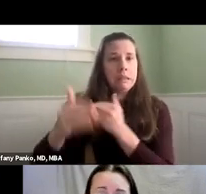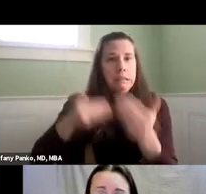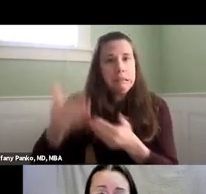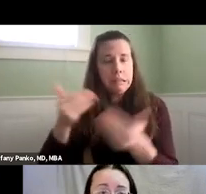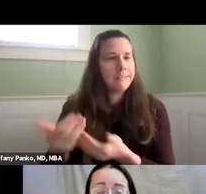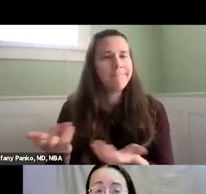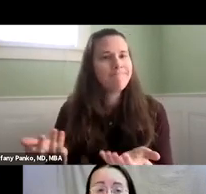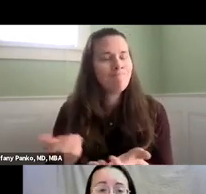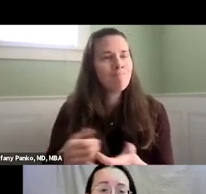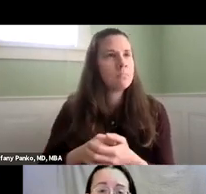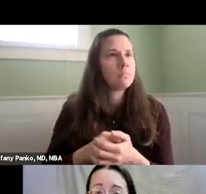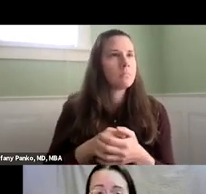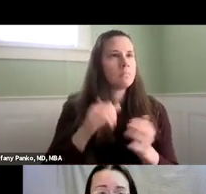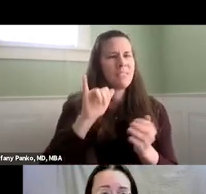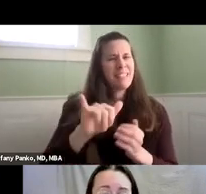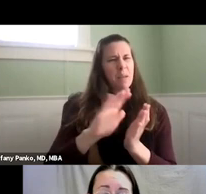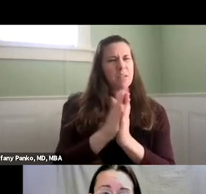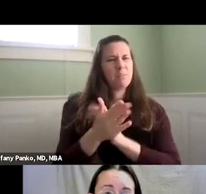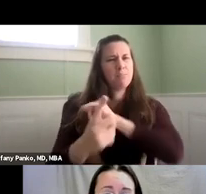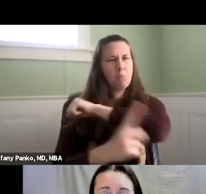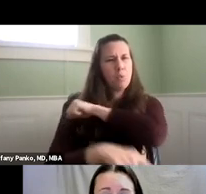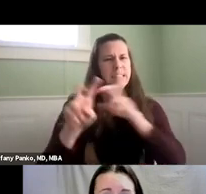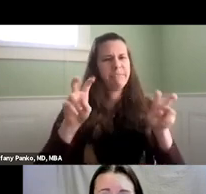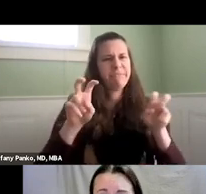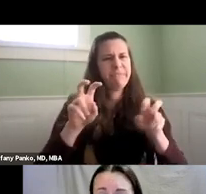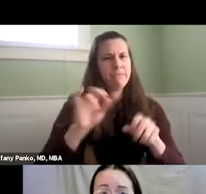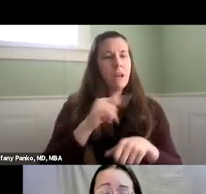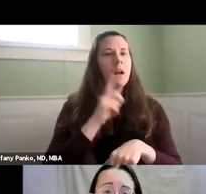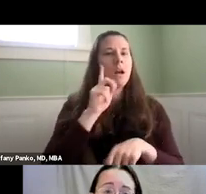concerns, that they were following a procedural sort of checklist and that’s it and that